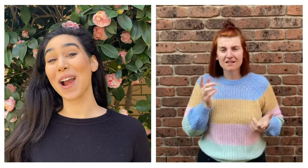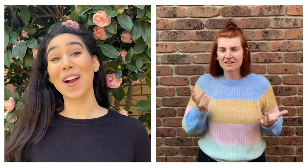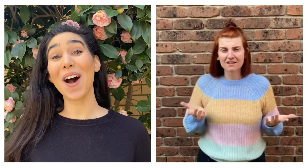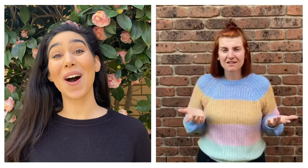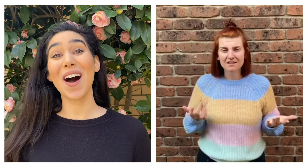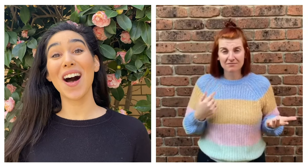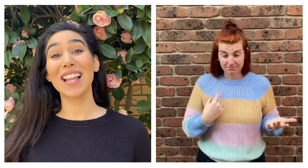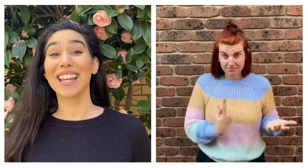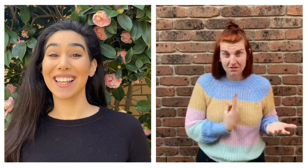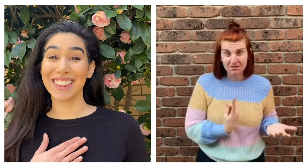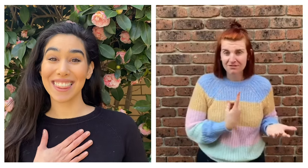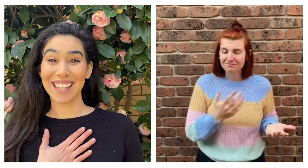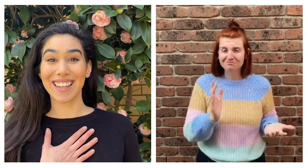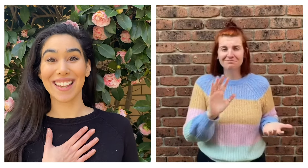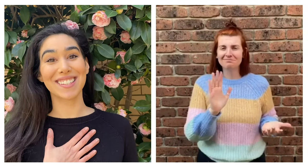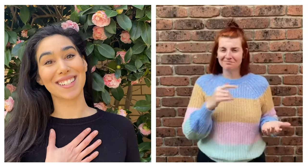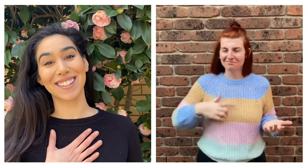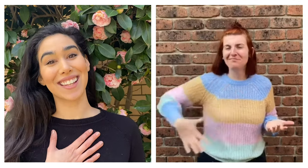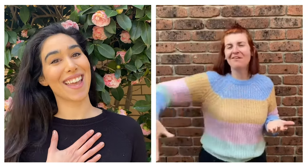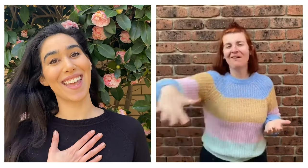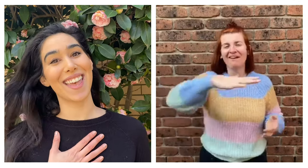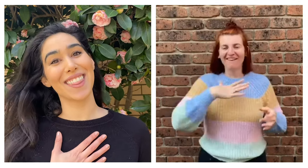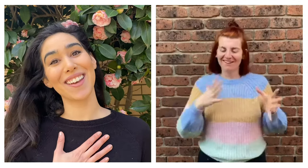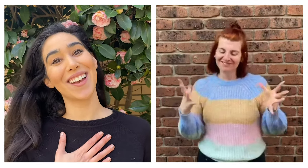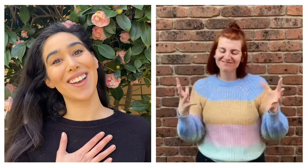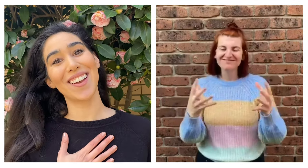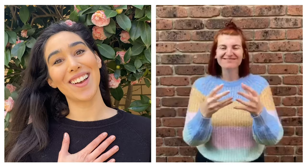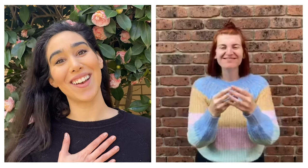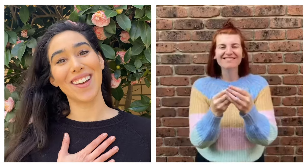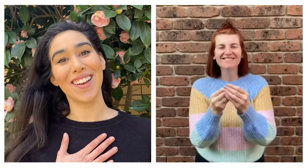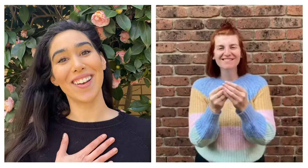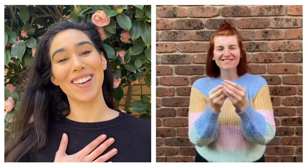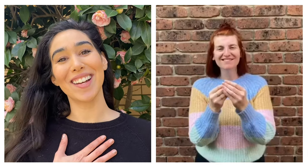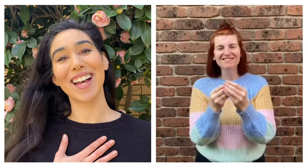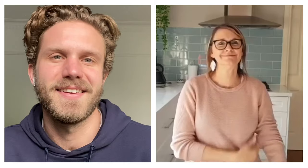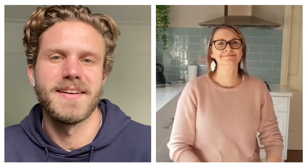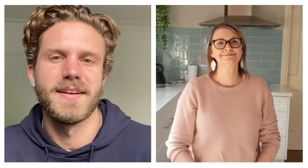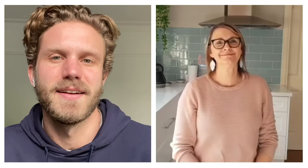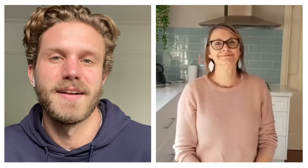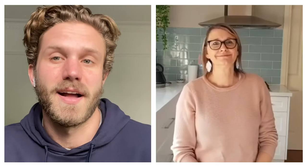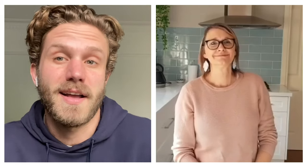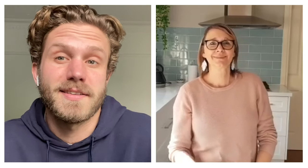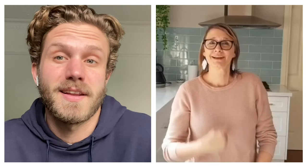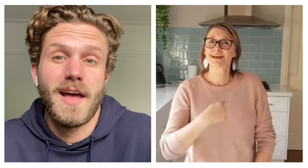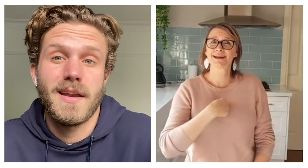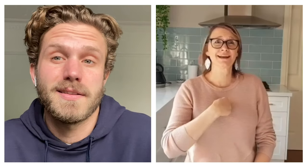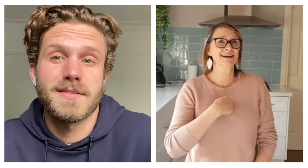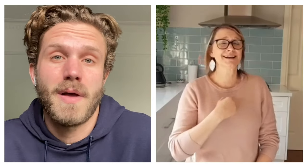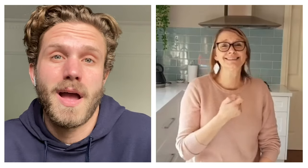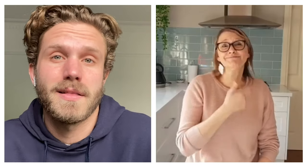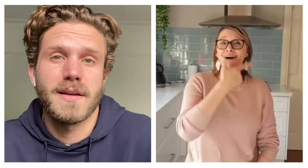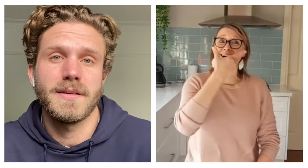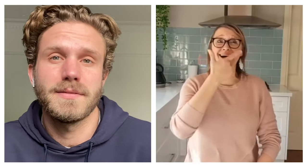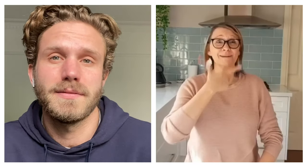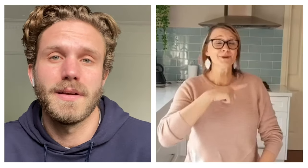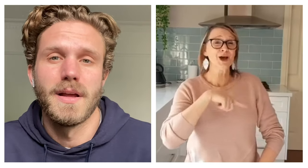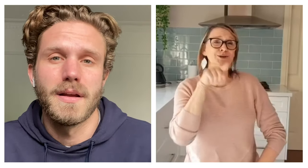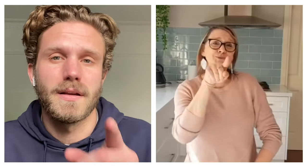we're all in this together. I started smiling